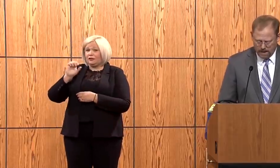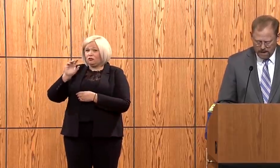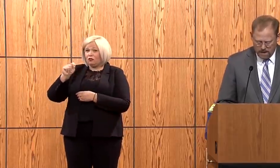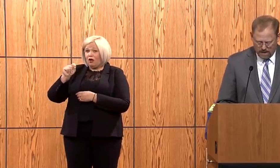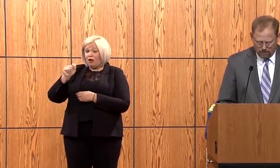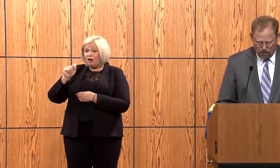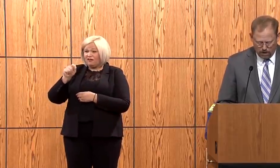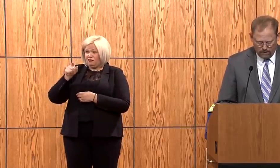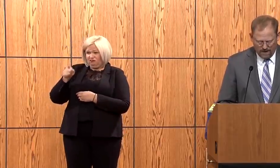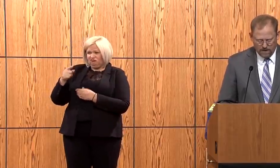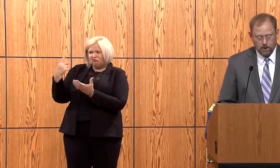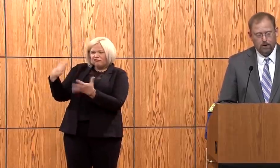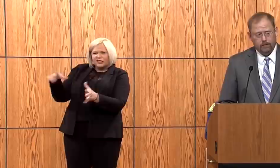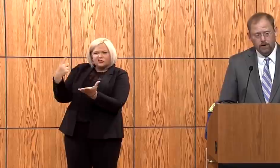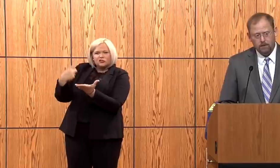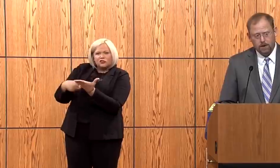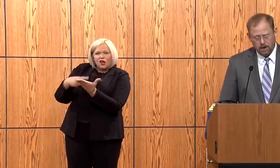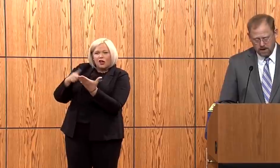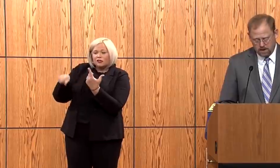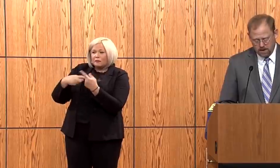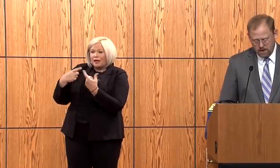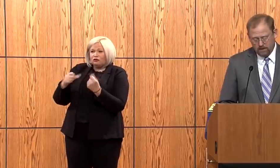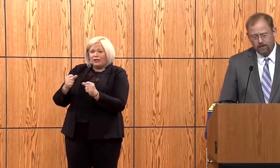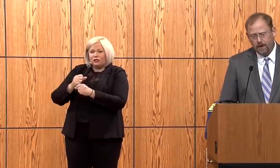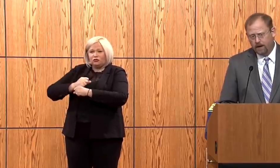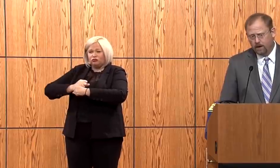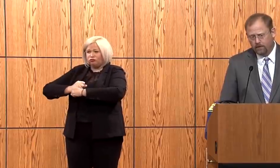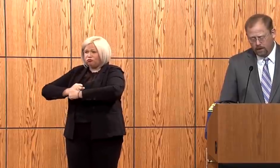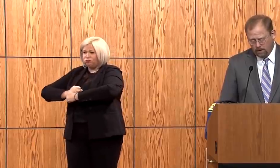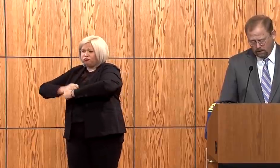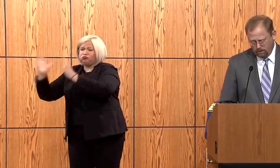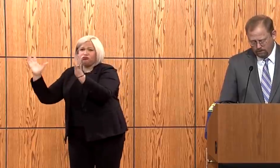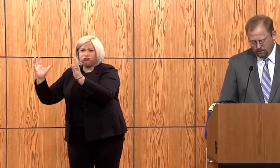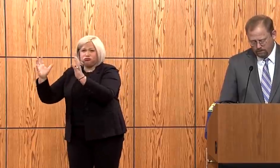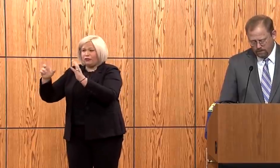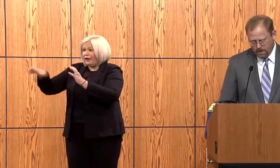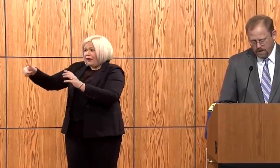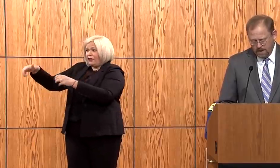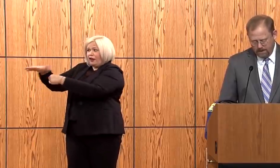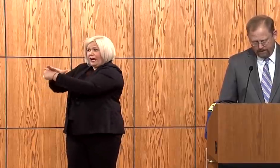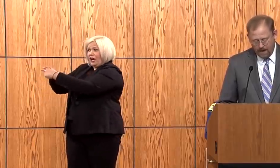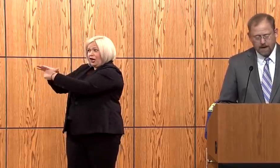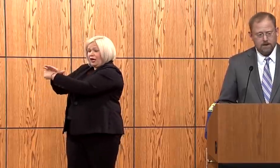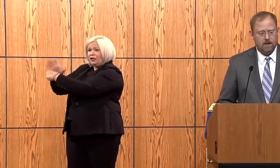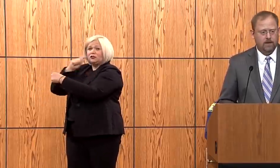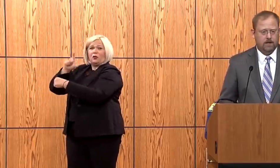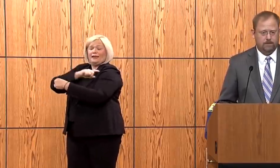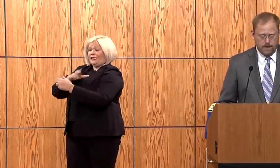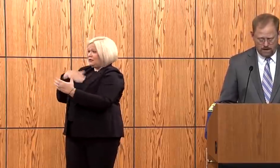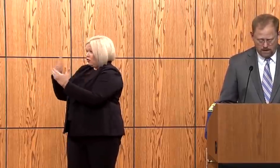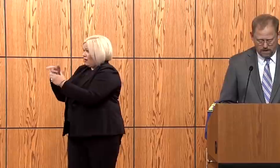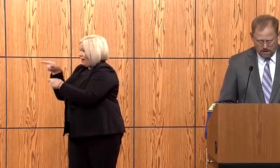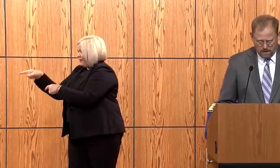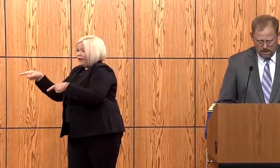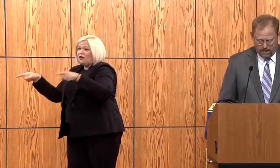VACATION HOME. FOX AND CROFT IN PARTICULAR, FOX AND CROFT IN PARTICULAR, ACCORDING TO THE COMPLAINT, ACCORDING TO THE COMPLAINT, DISCUSSED DETONATING EXPLOSIVE DISCUSSED DETONATING EXPLOSIVE DEVICE TOSS DIVERT POLICE FROM